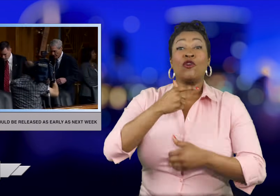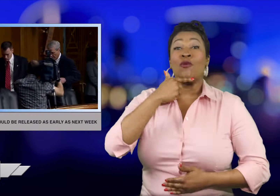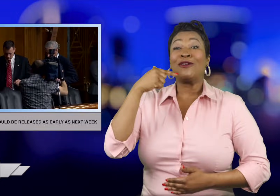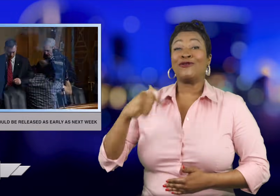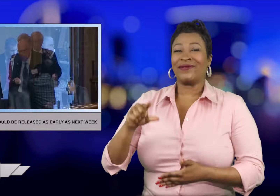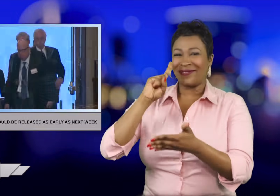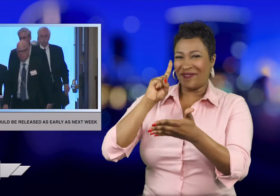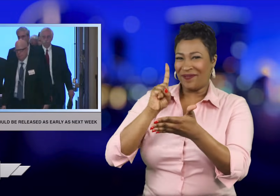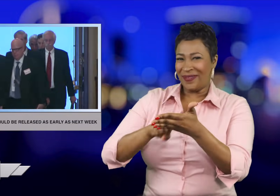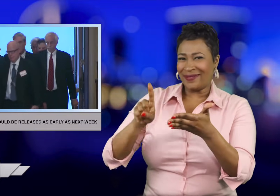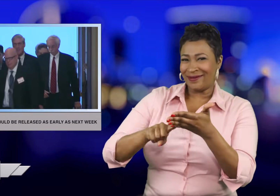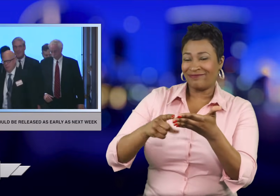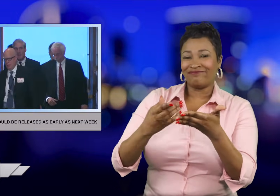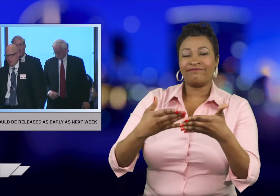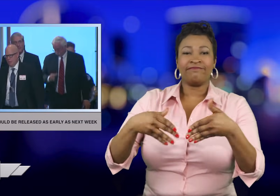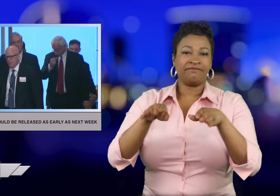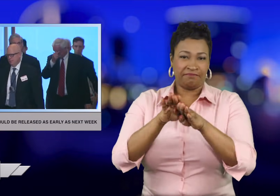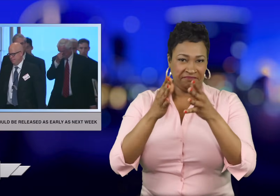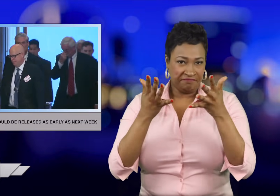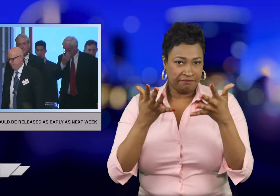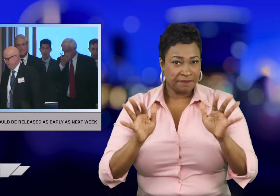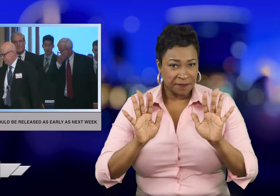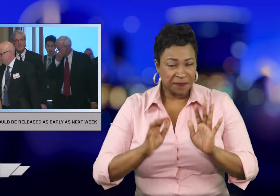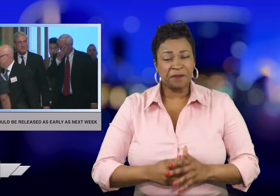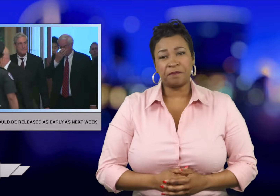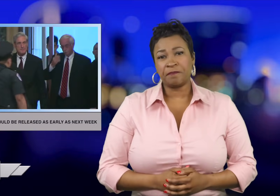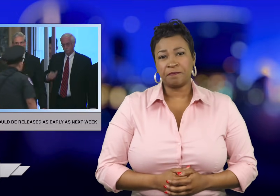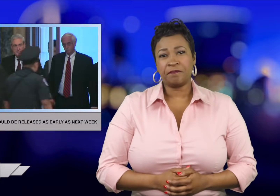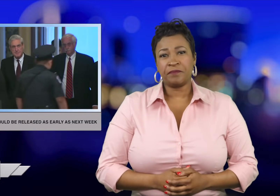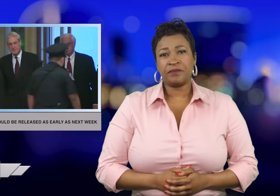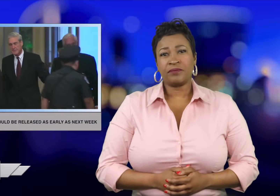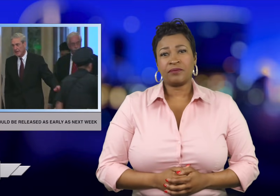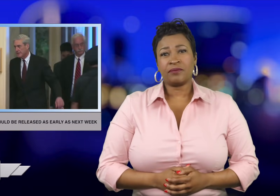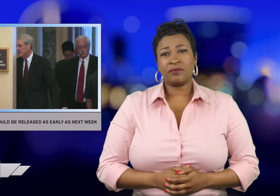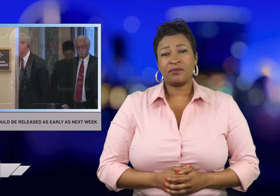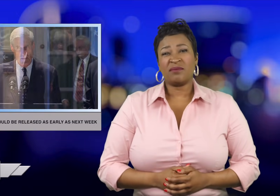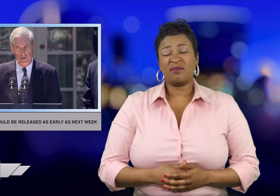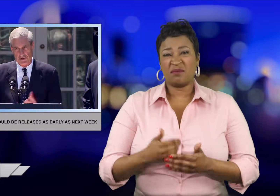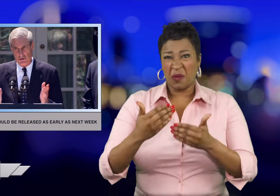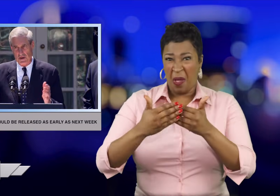the completion of the Russia probe as early as next week.